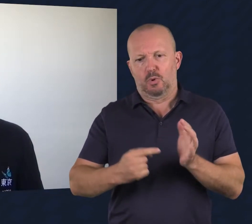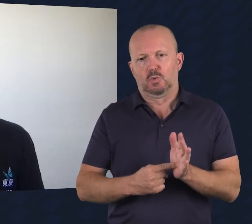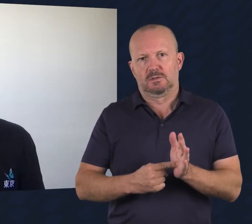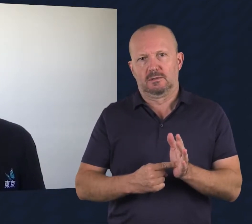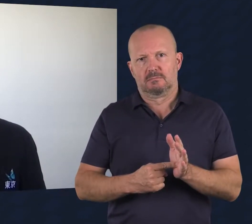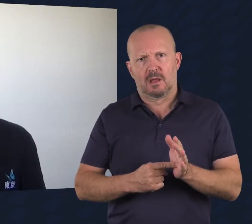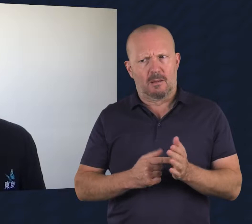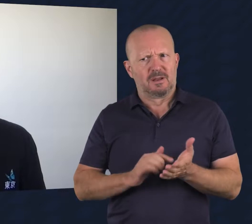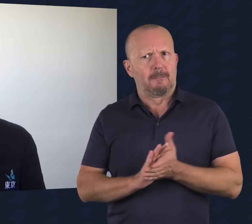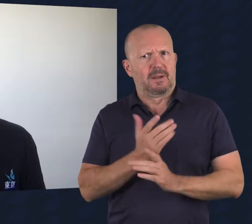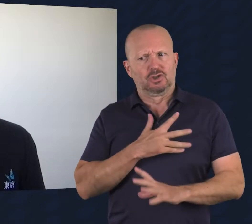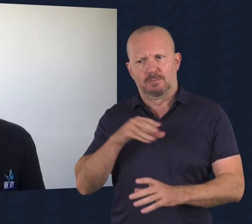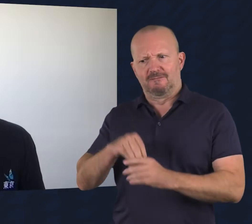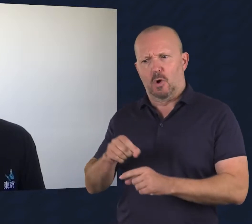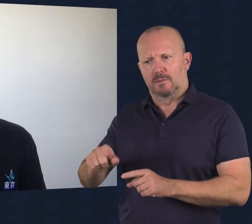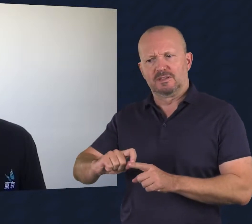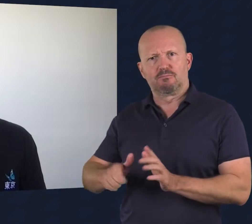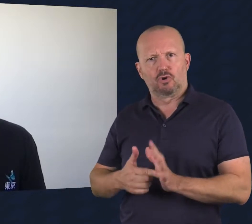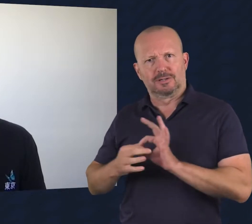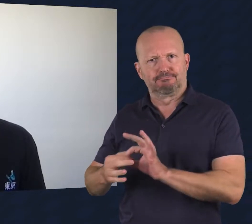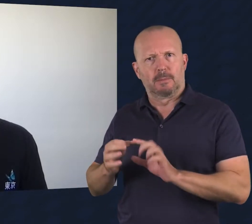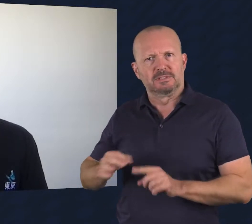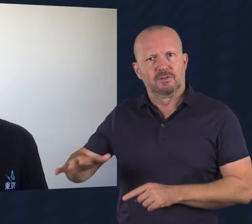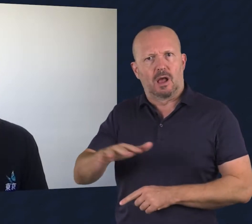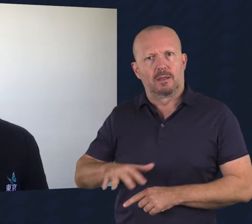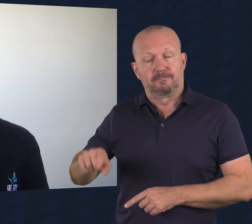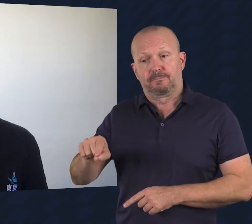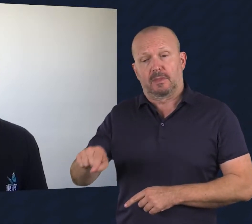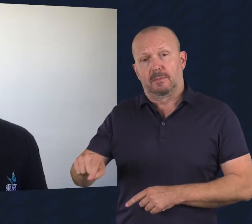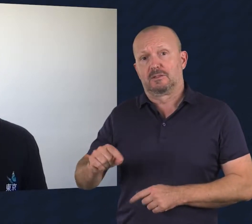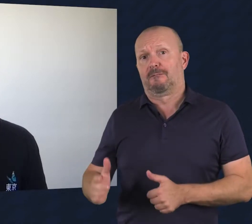This was a really interesting project for us, as it kicked off during the first COVID lockdown of 2020,